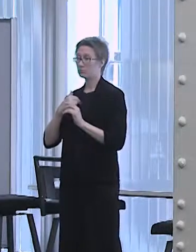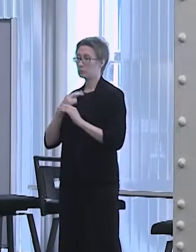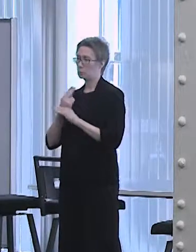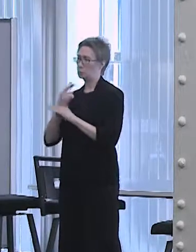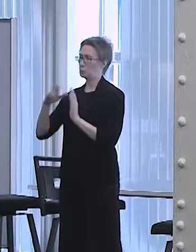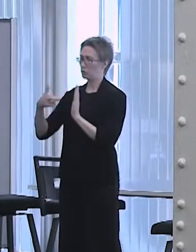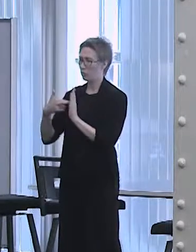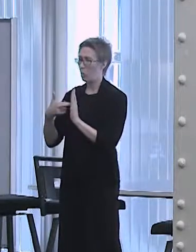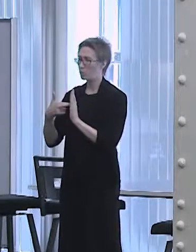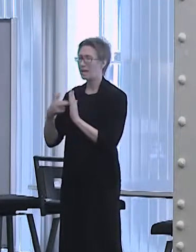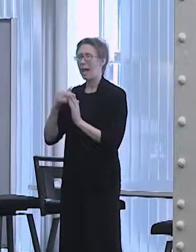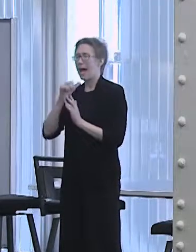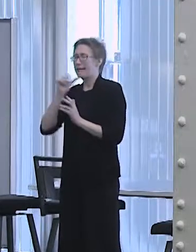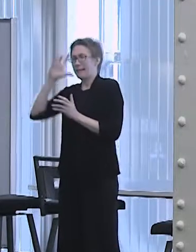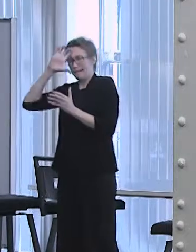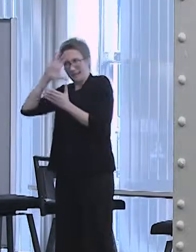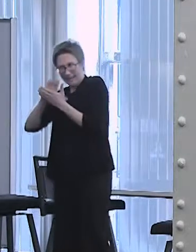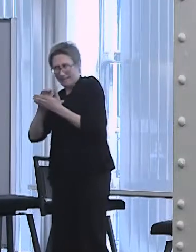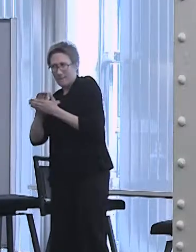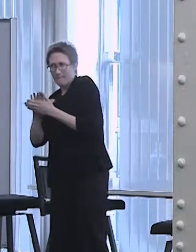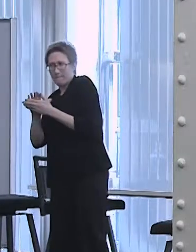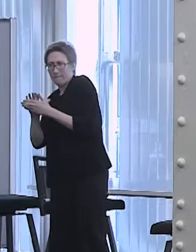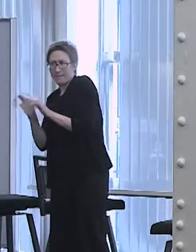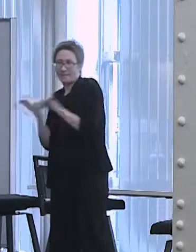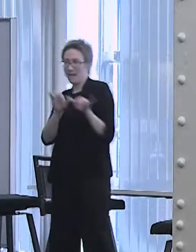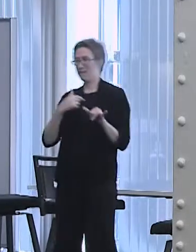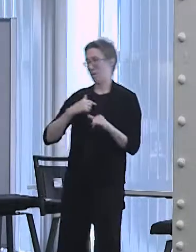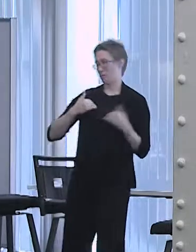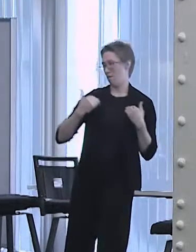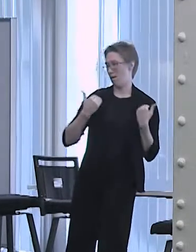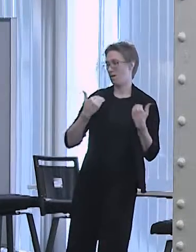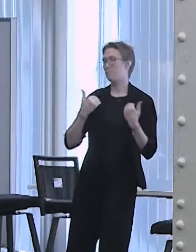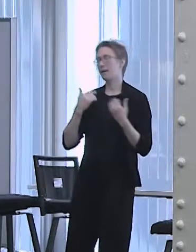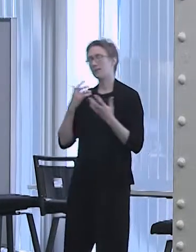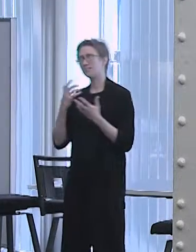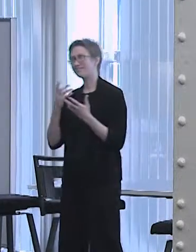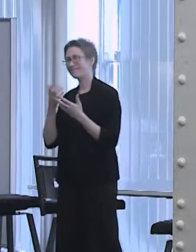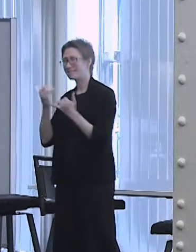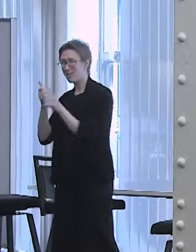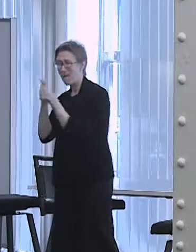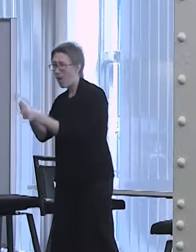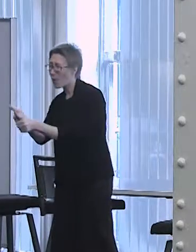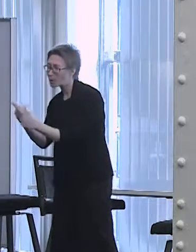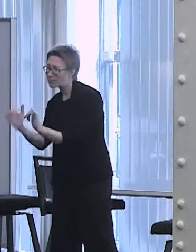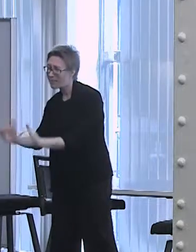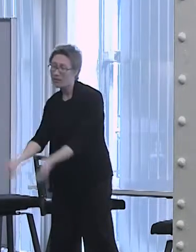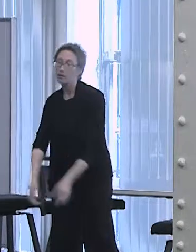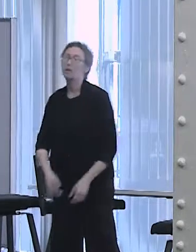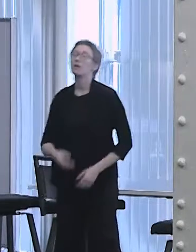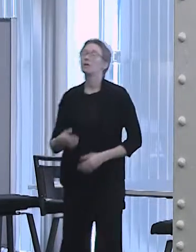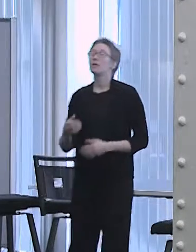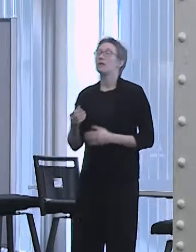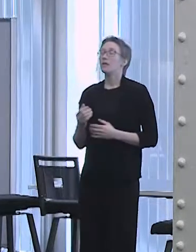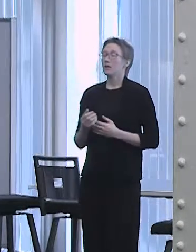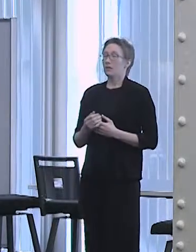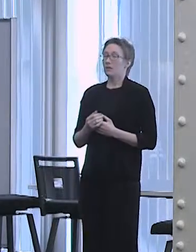that I bought into them in the same way. Interestingly, it's actually been theorized that autistic people are more likely to be trans or gender variant